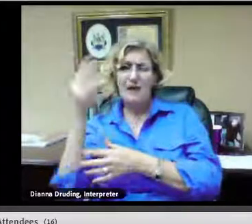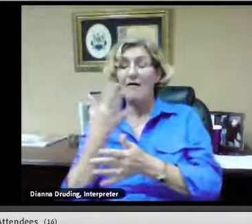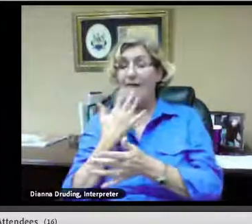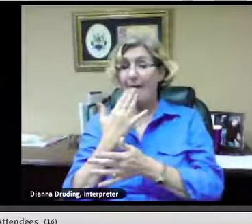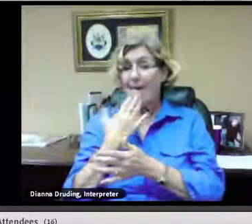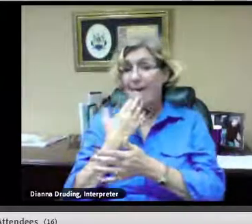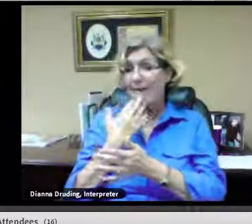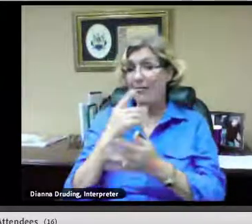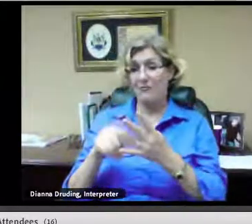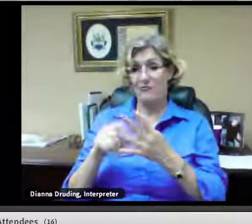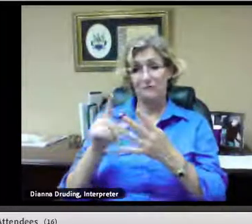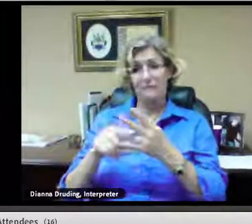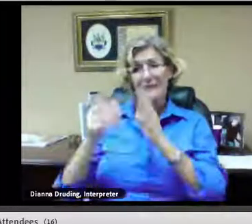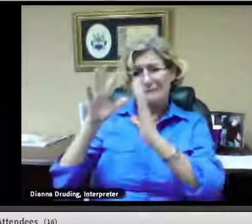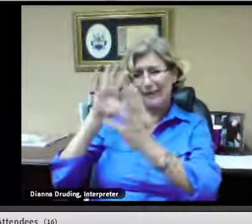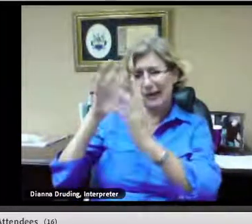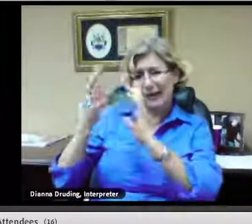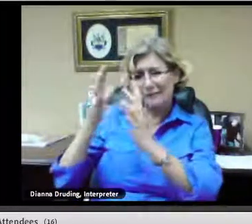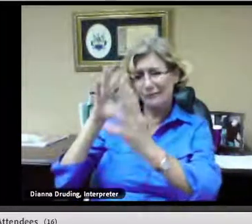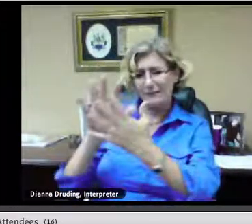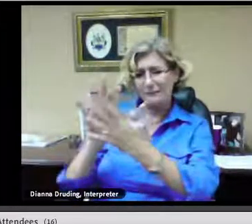Think about, "Does it use very plain language?"